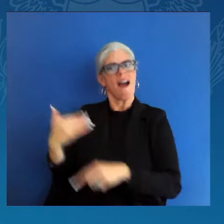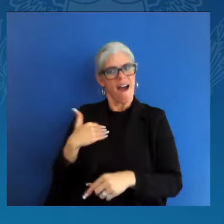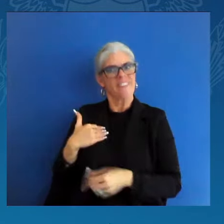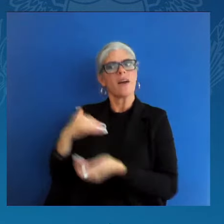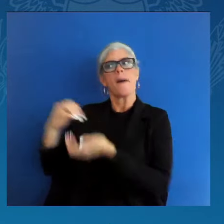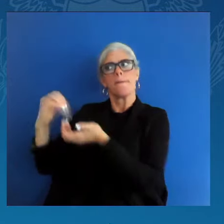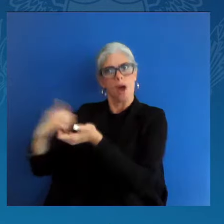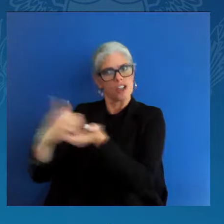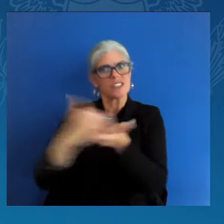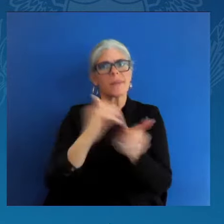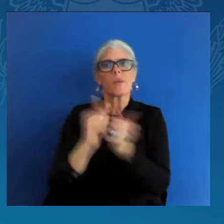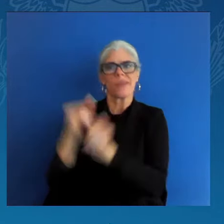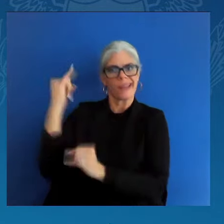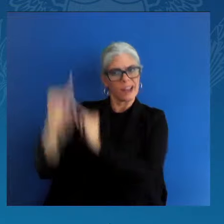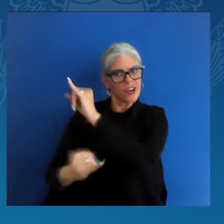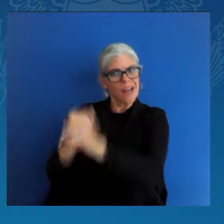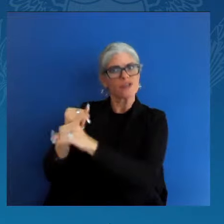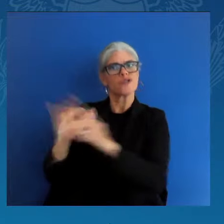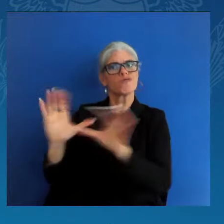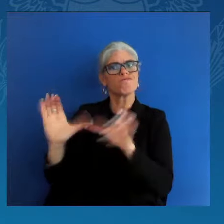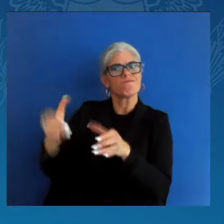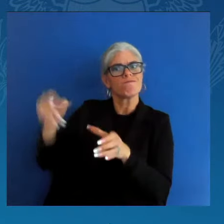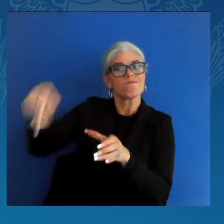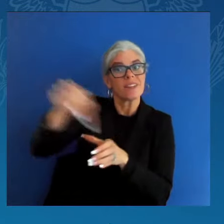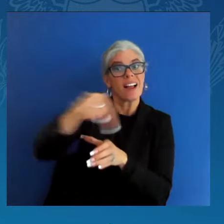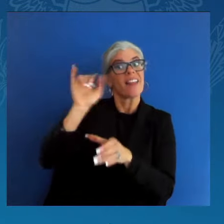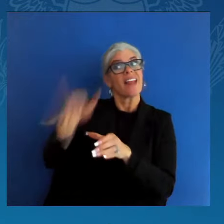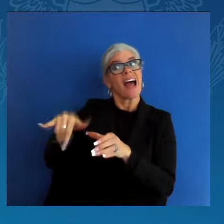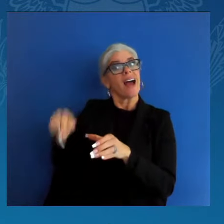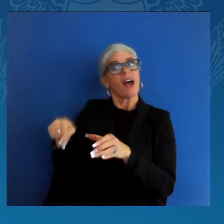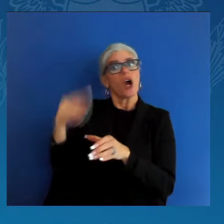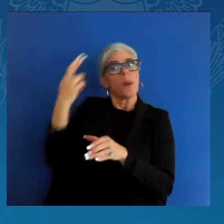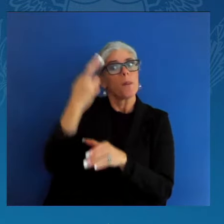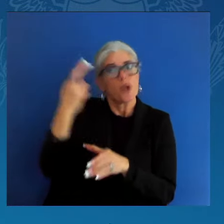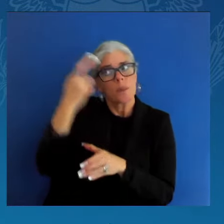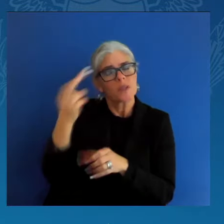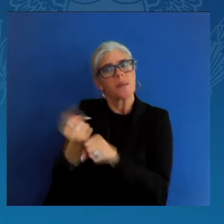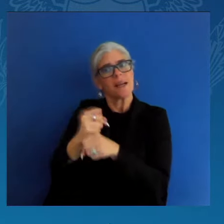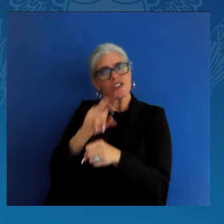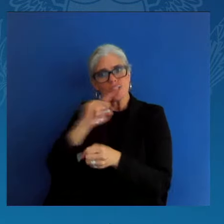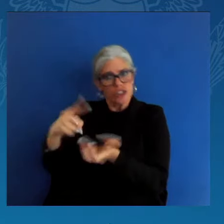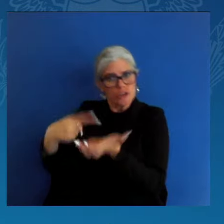and share best practices on safety, as well as the general operation of launch and reentry sites.